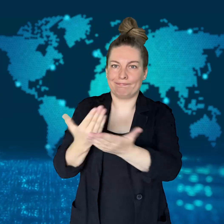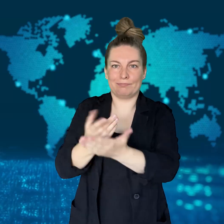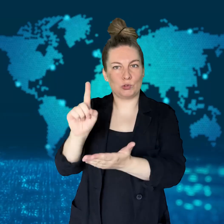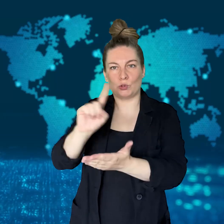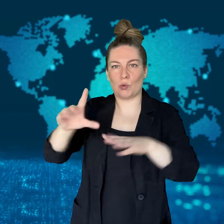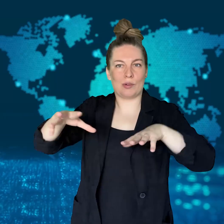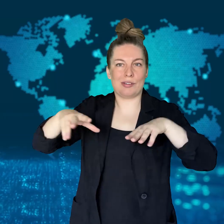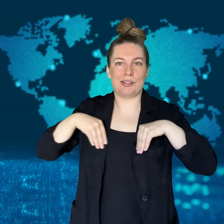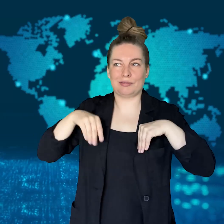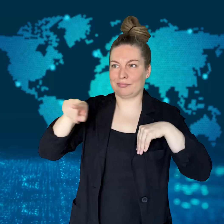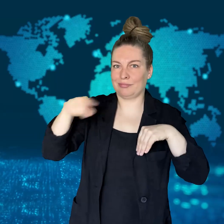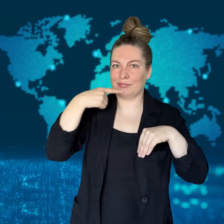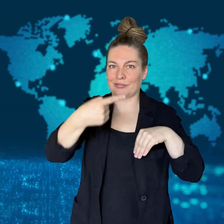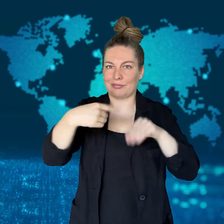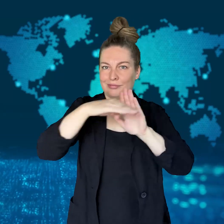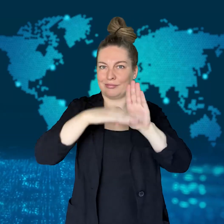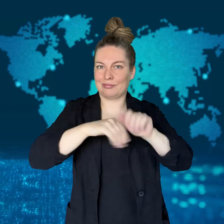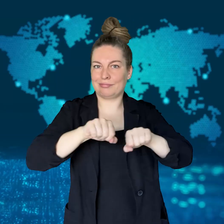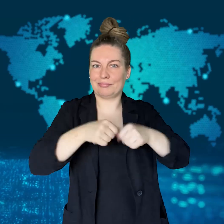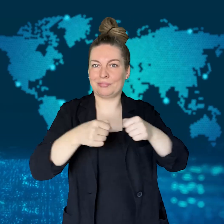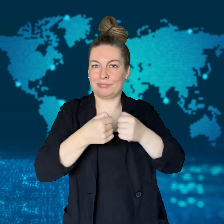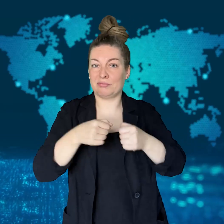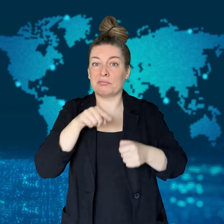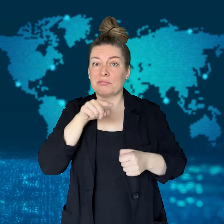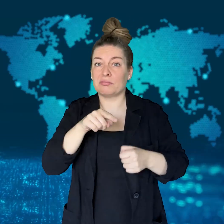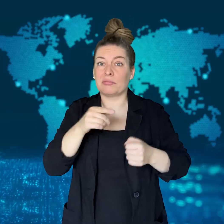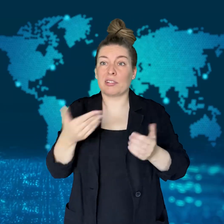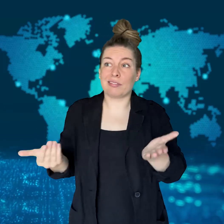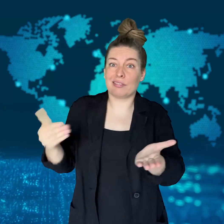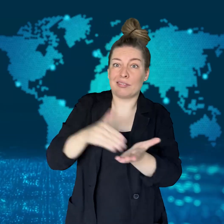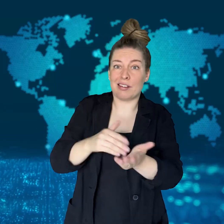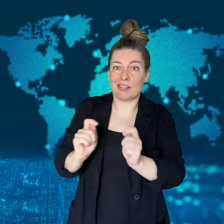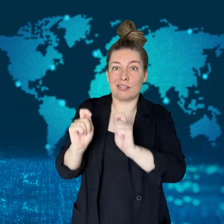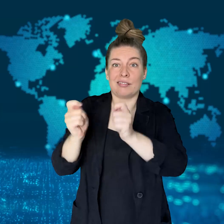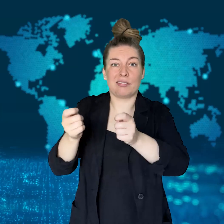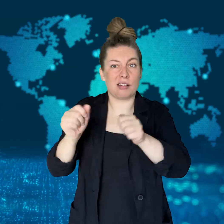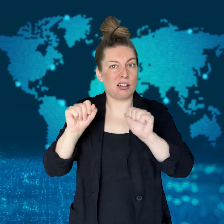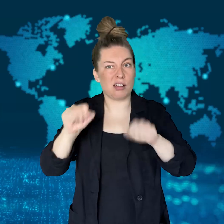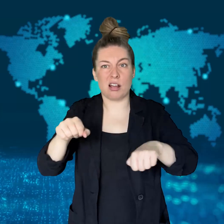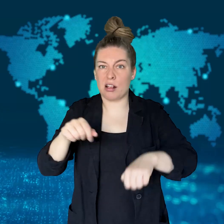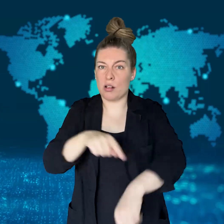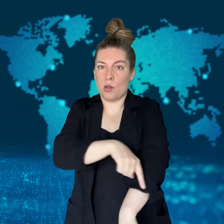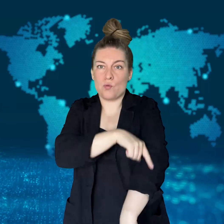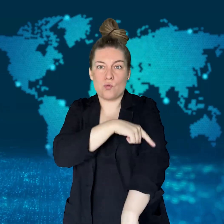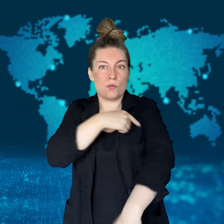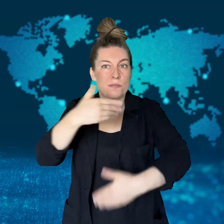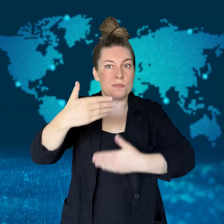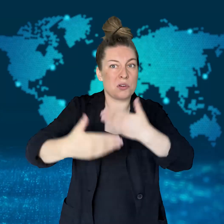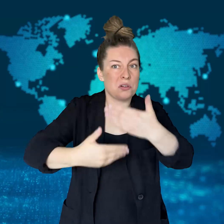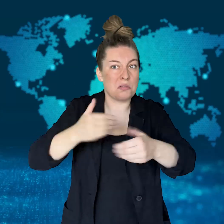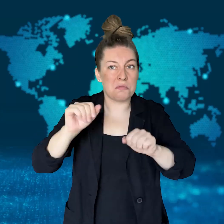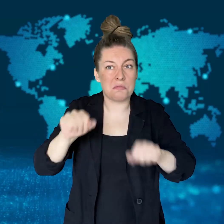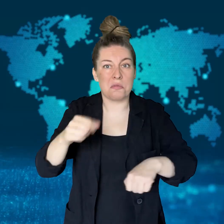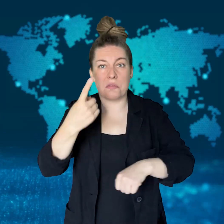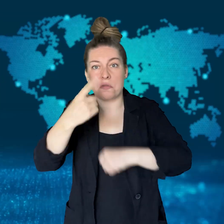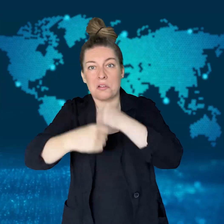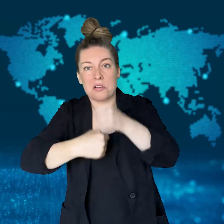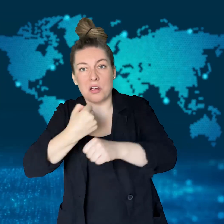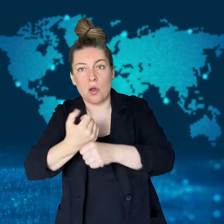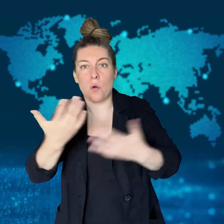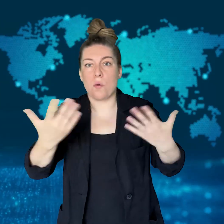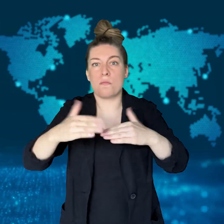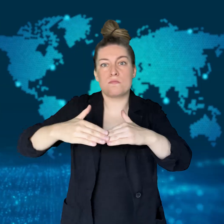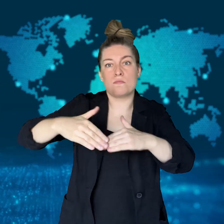but cannot be initiated until after sentencing.